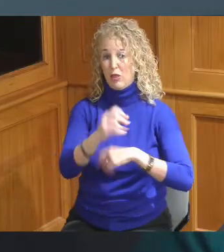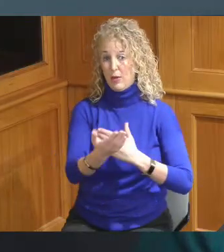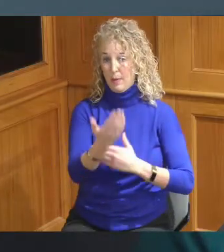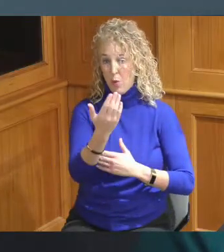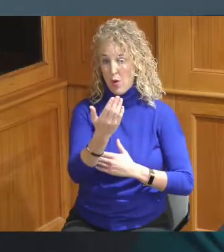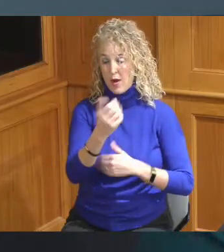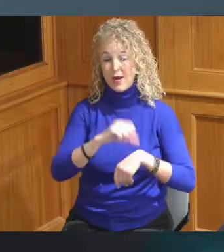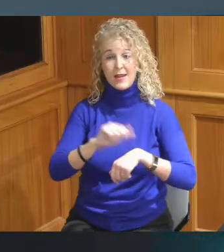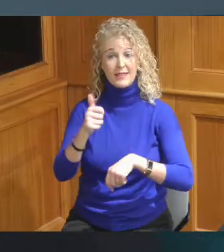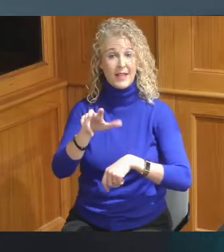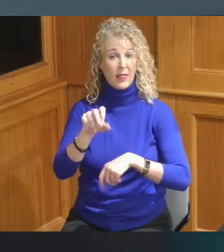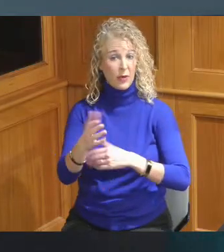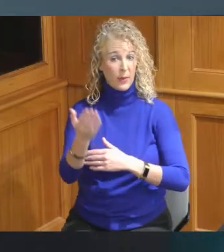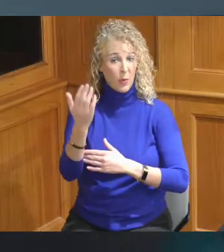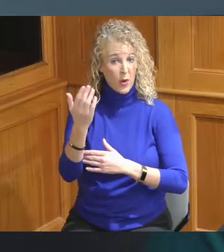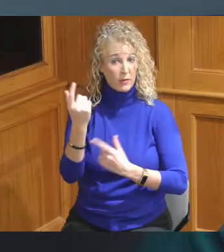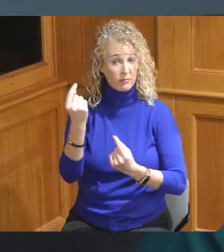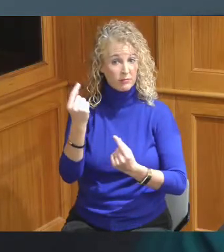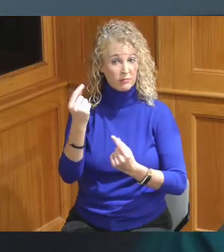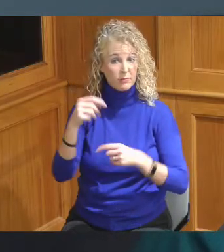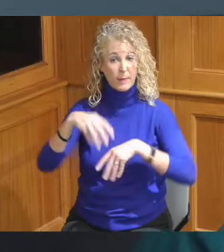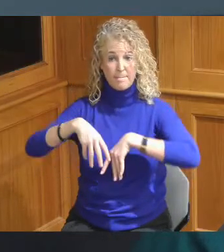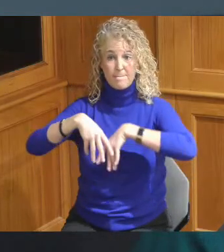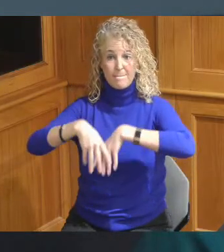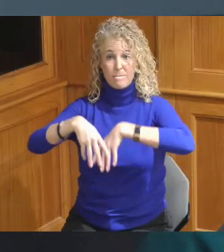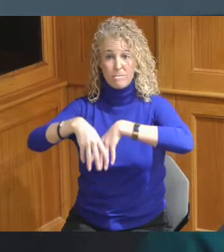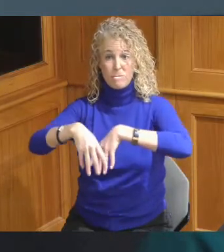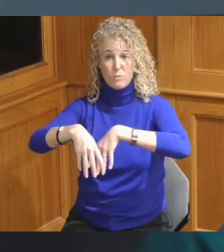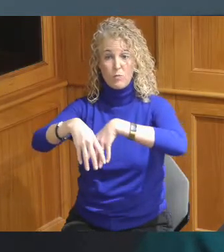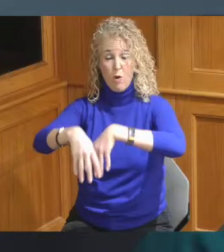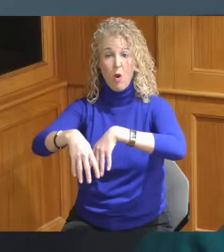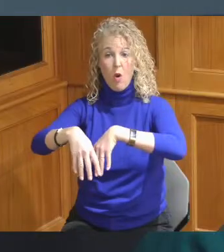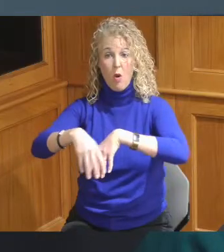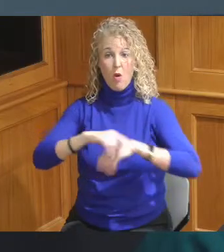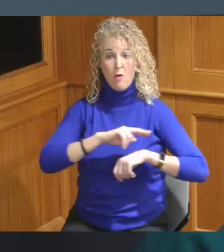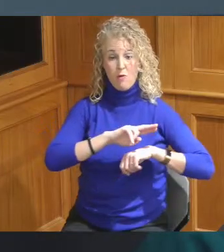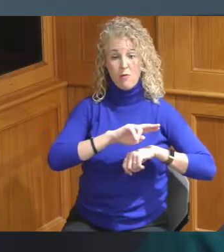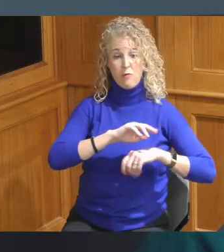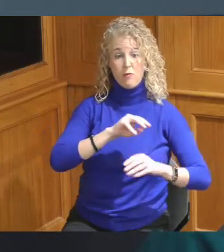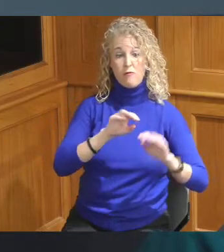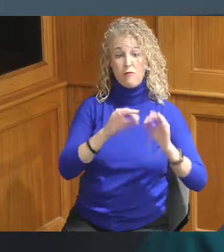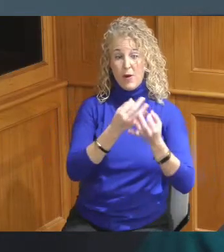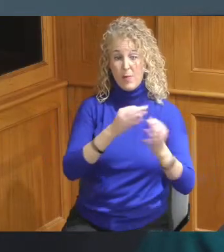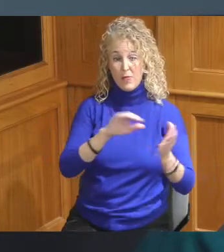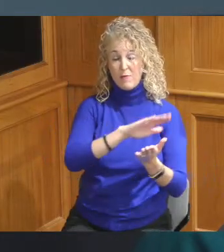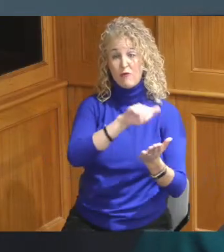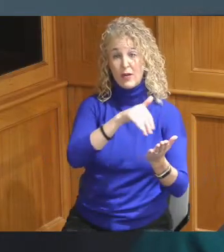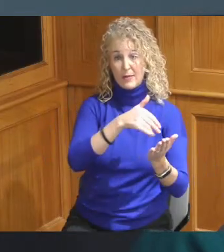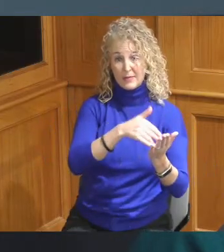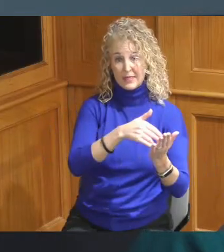10:30 a.m. the march begins from the National Underground Railroad Freedom Center to Washington